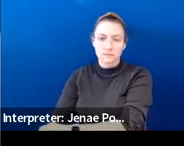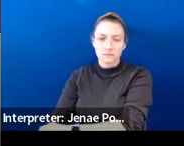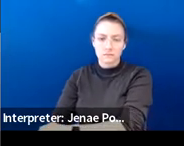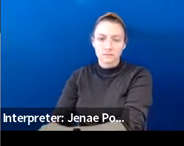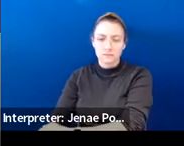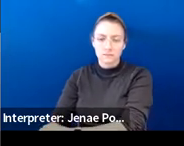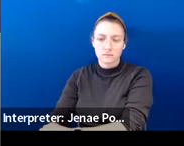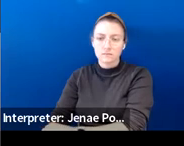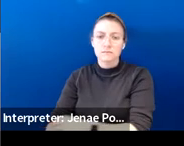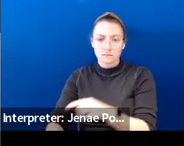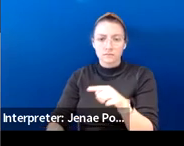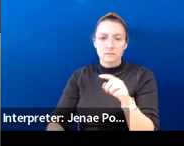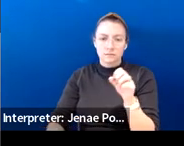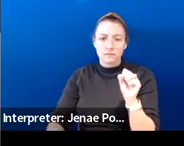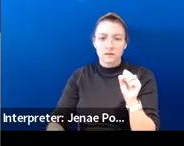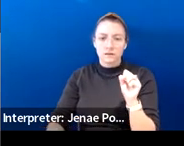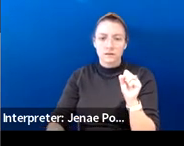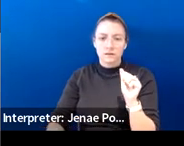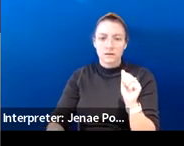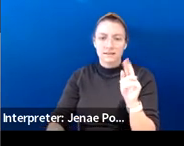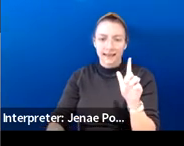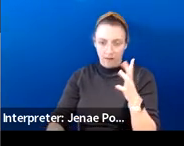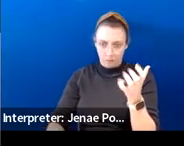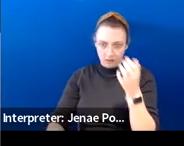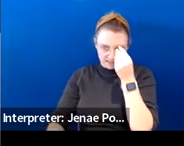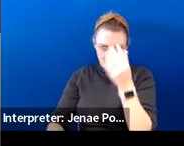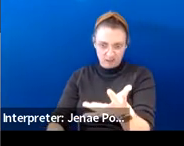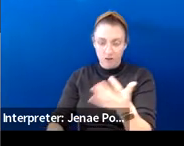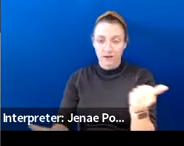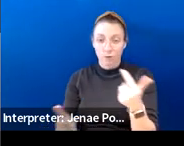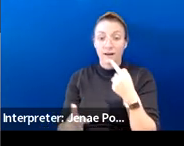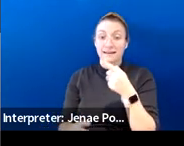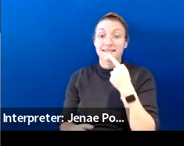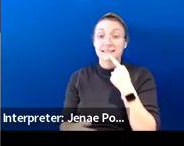cell wants to let everybody know, says thank you for your presentation.